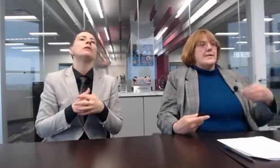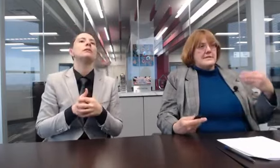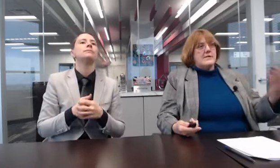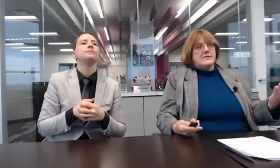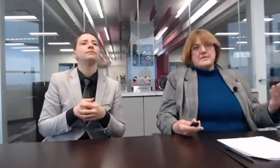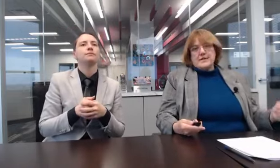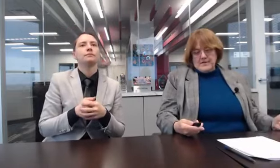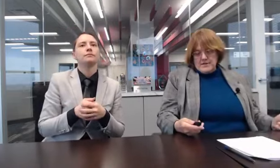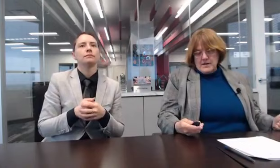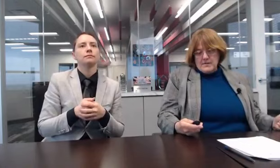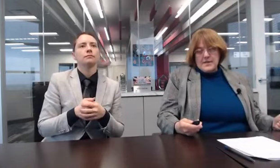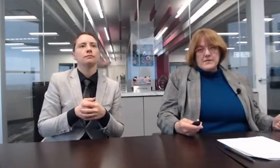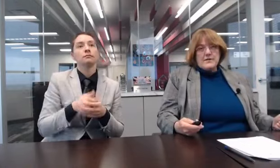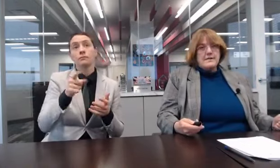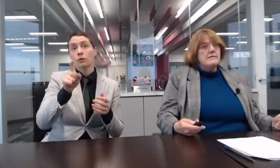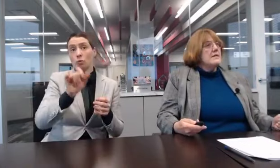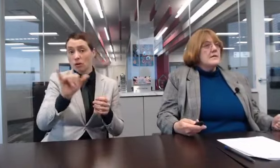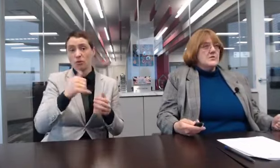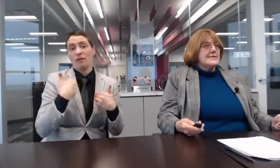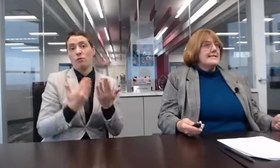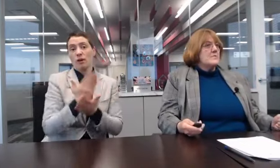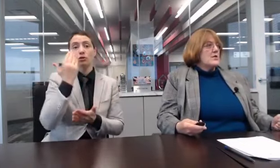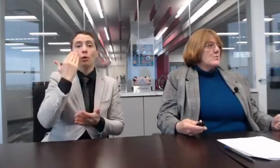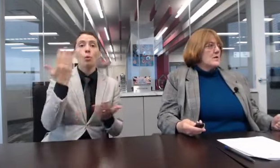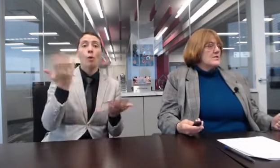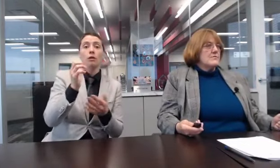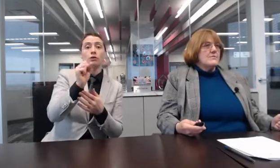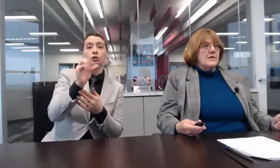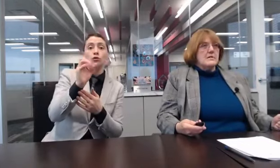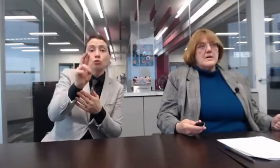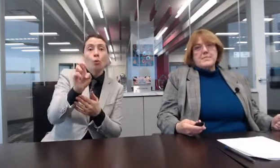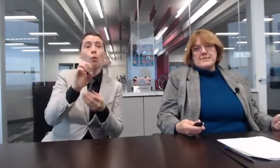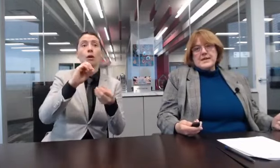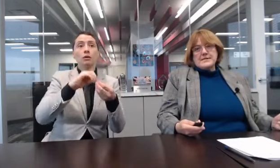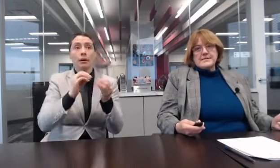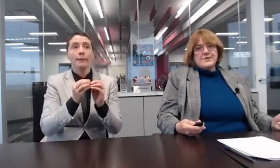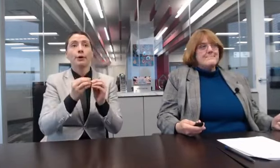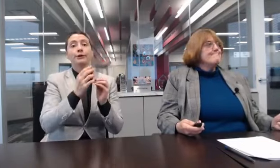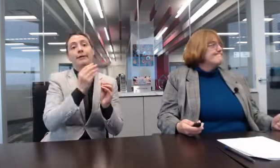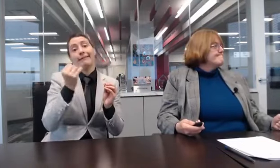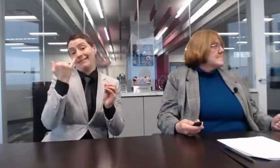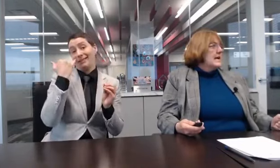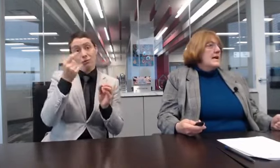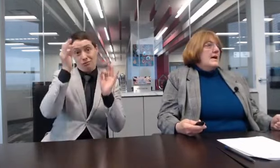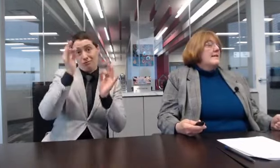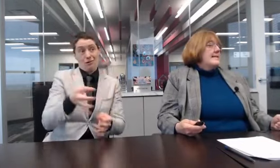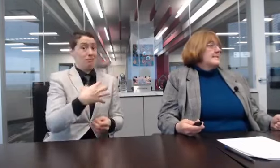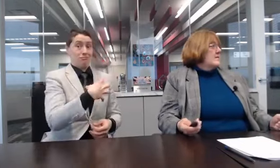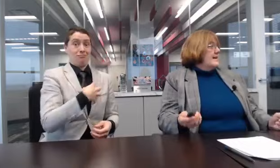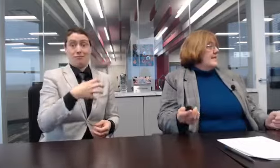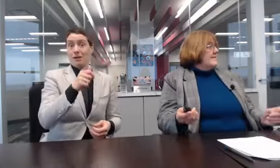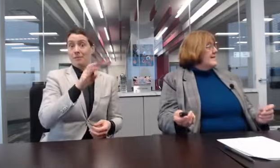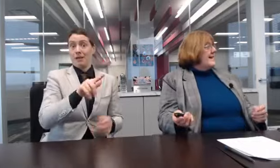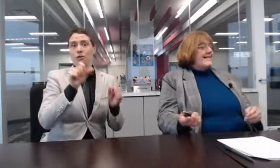But it's also here, and you can just let them know you want to appeal that decision. That's all if have right now.